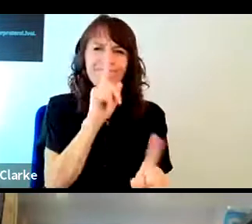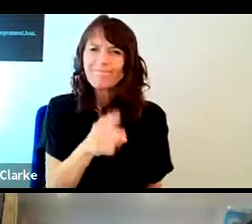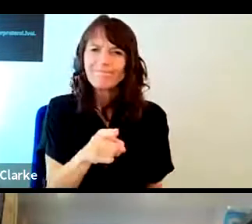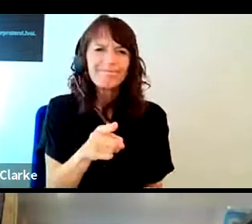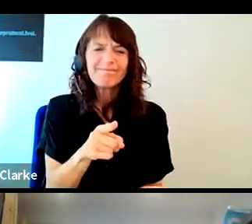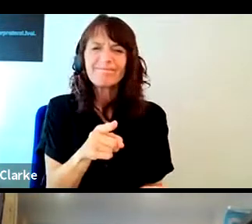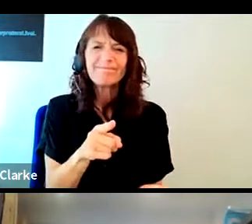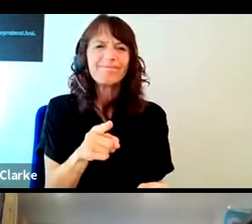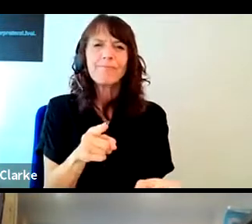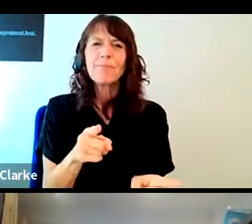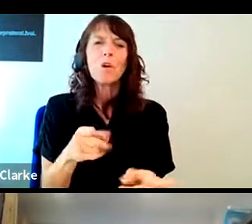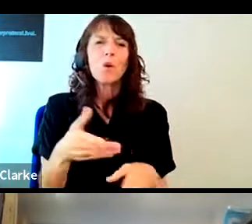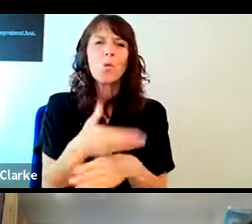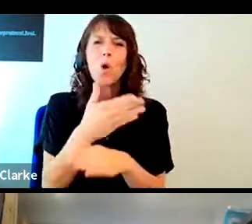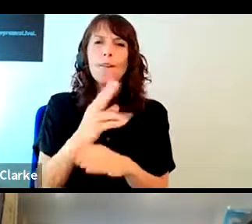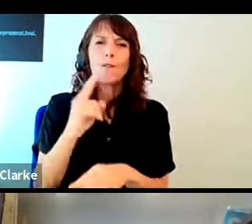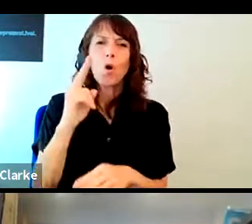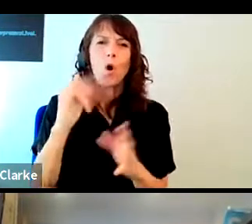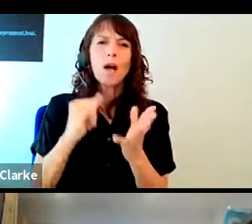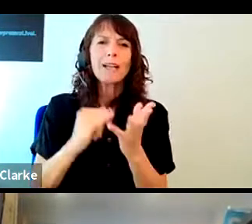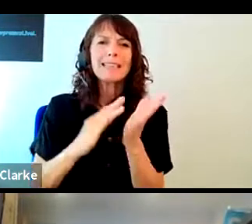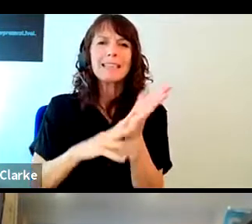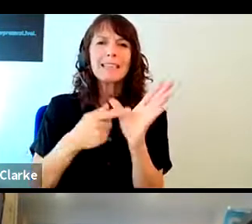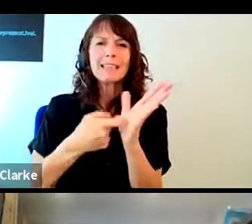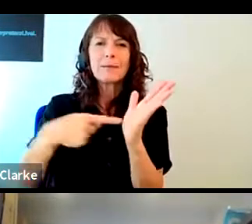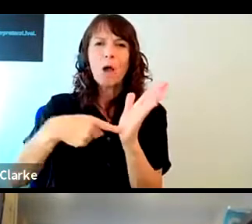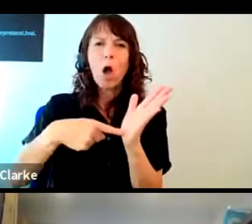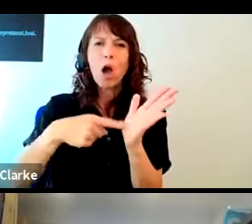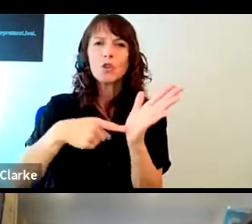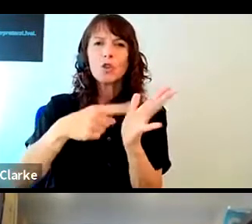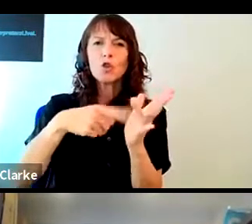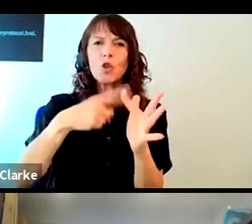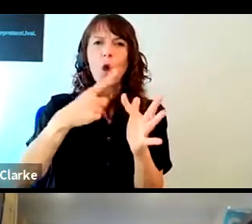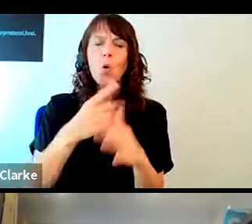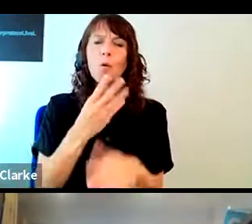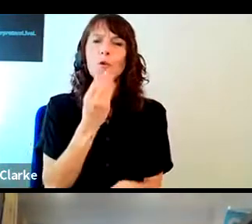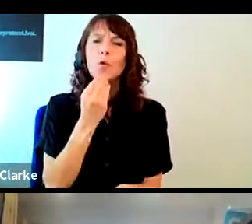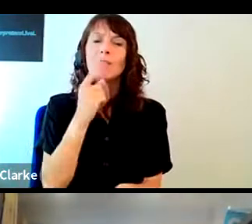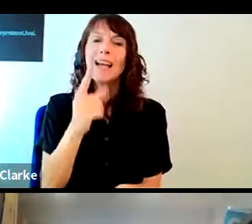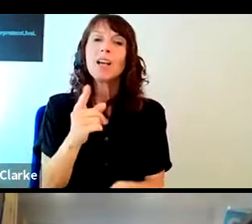won't work for smartphone users. So the first step is to get rid of PDFs so that we don't keep making